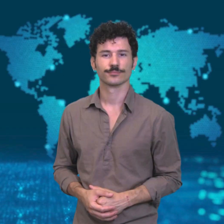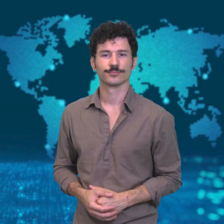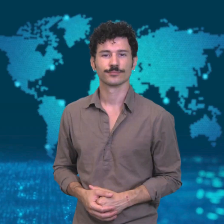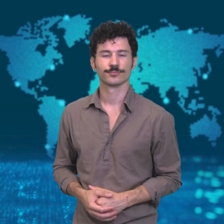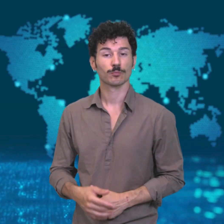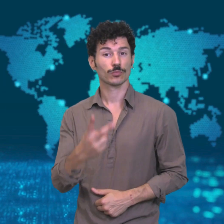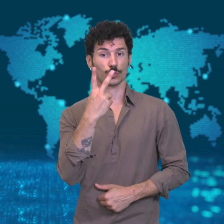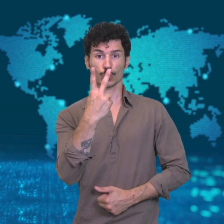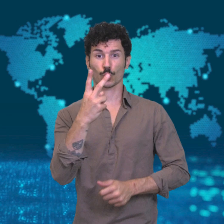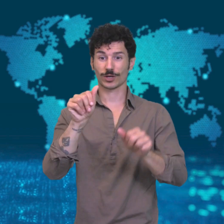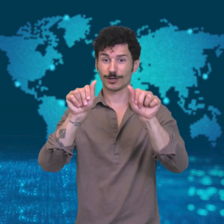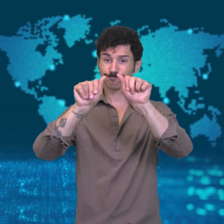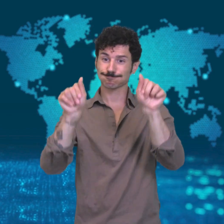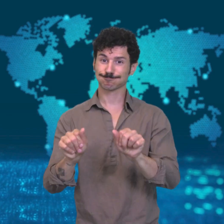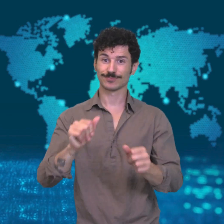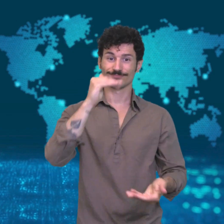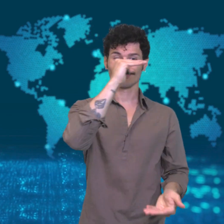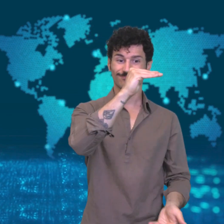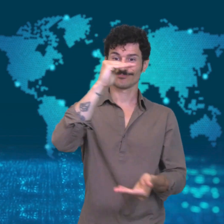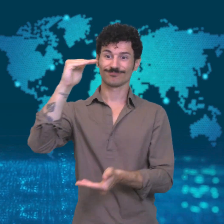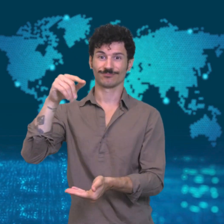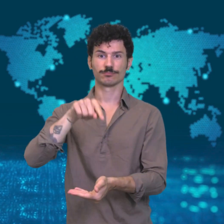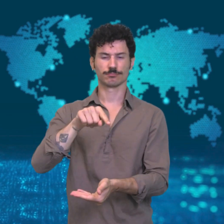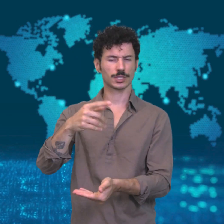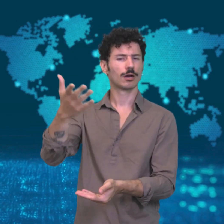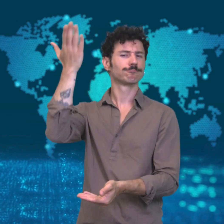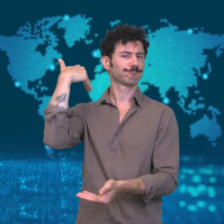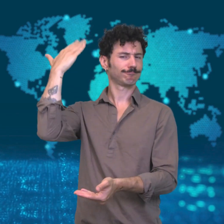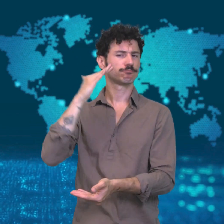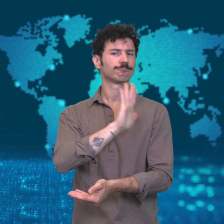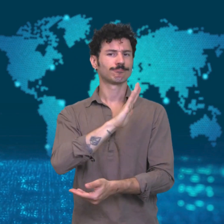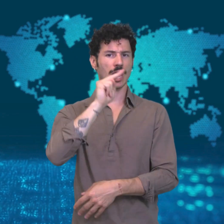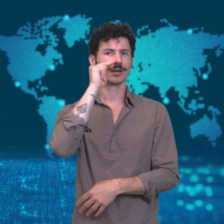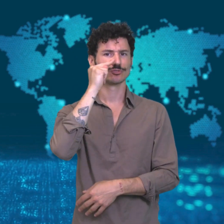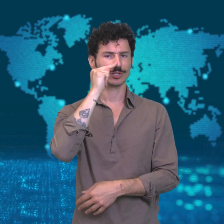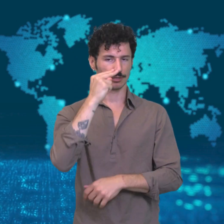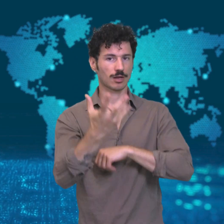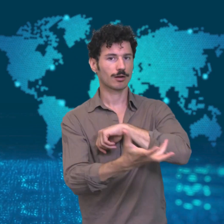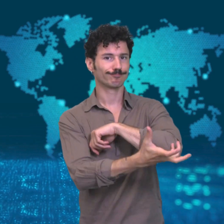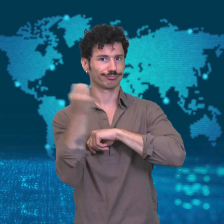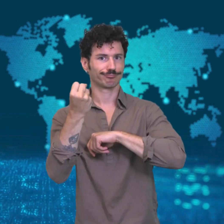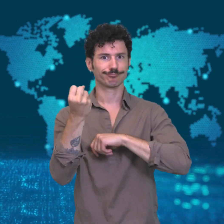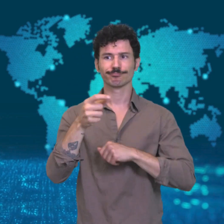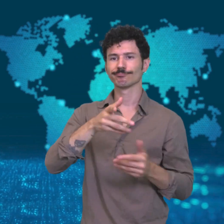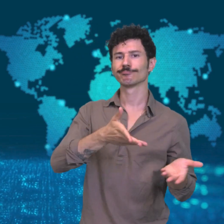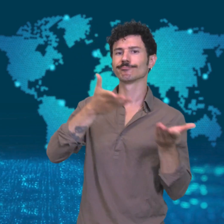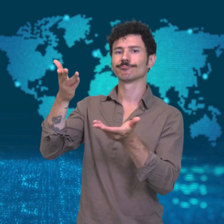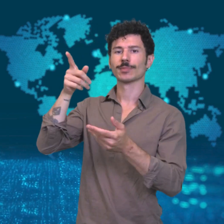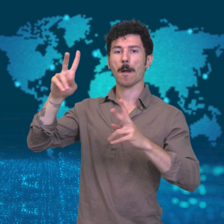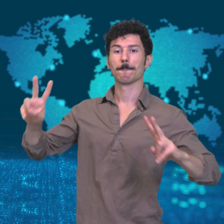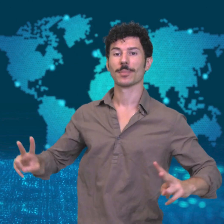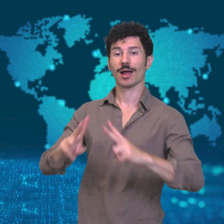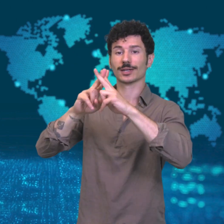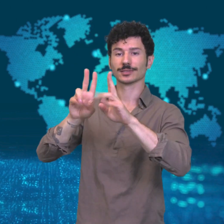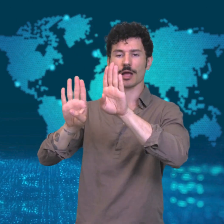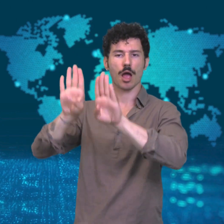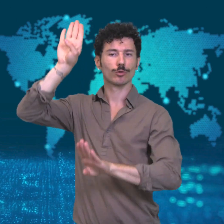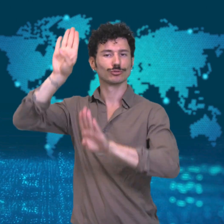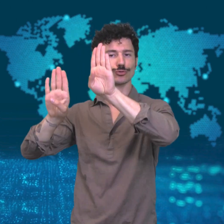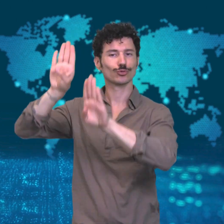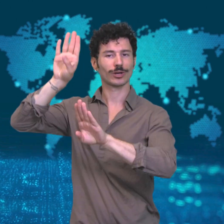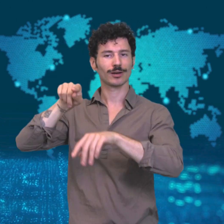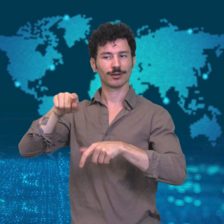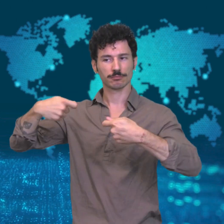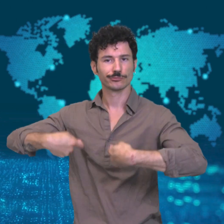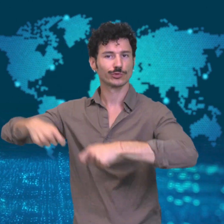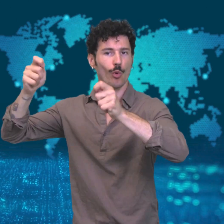[Alessio]: Two statues that were stolen from Nigeria were sold in a Paris auction.